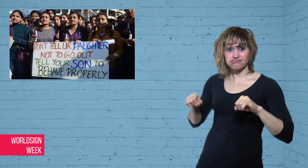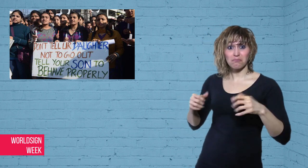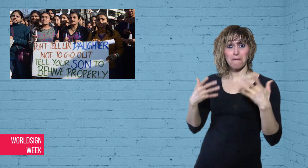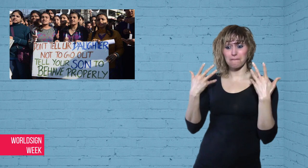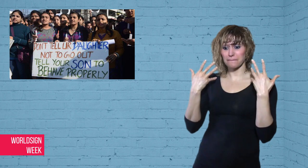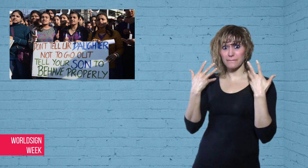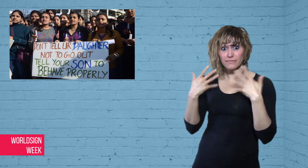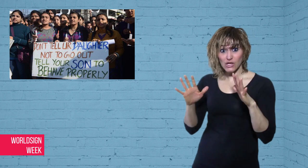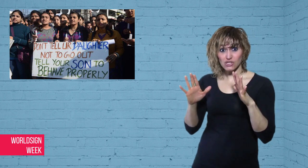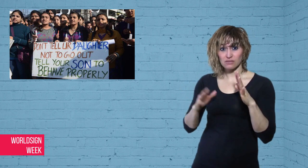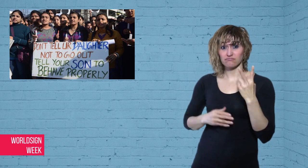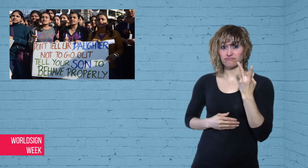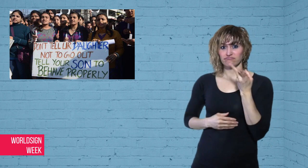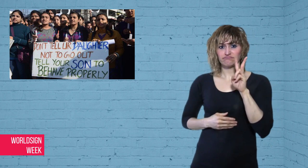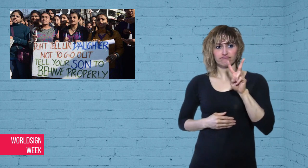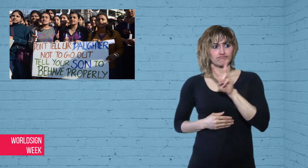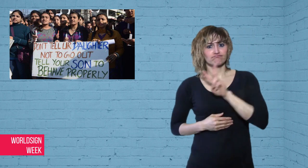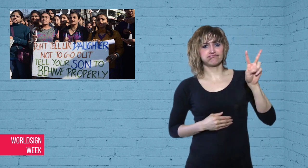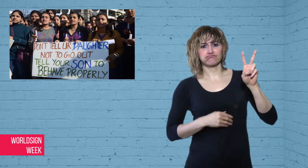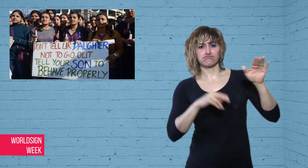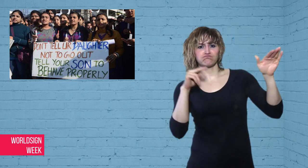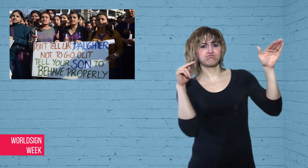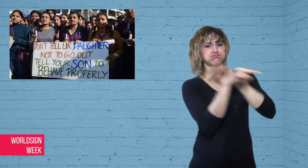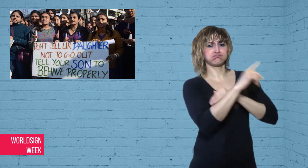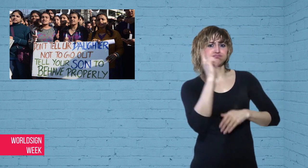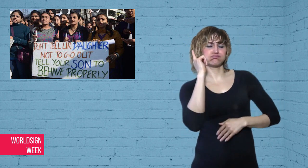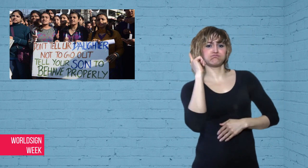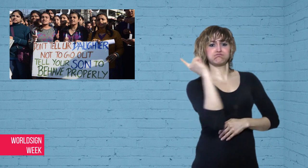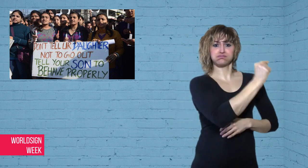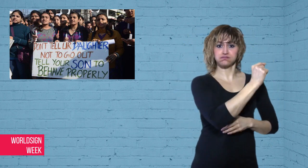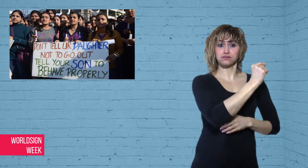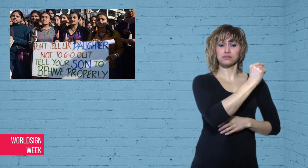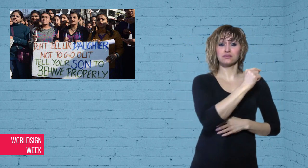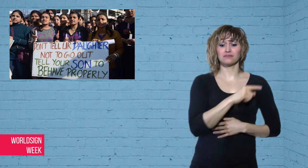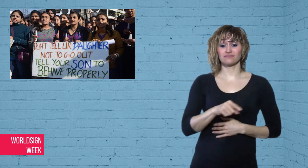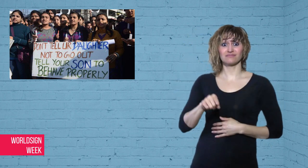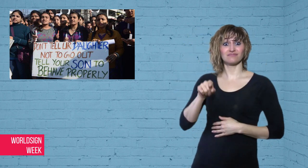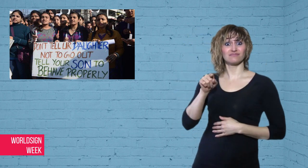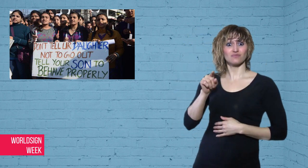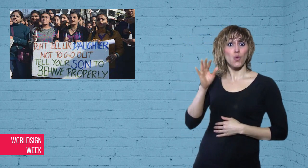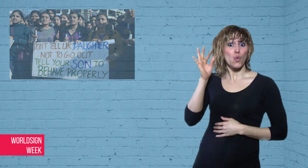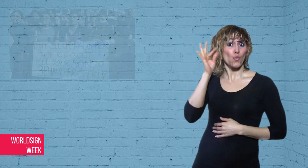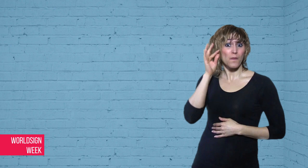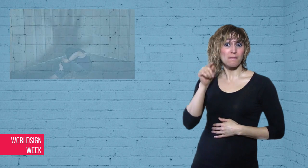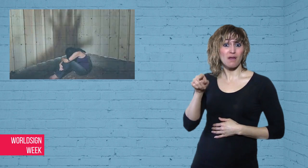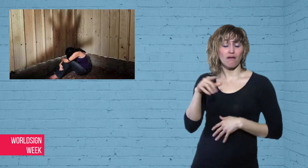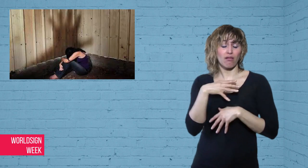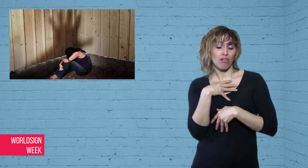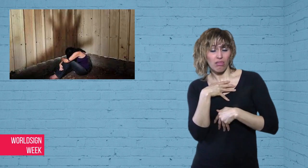Both men fled after the rape.